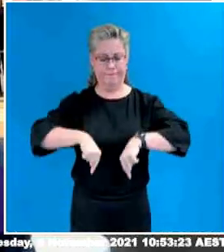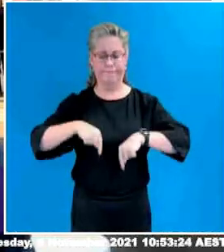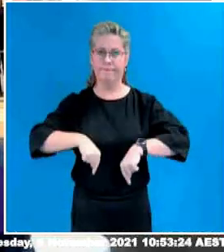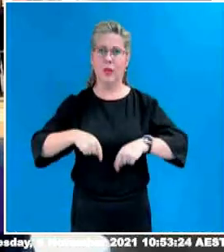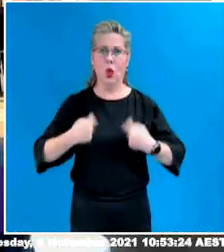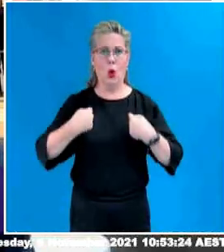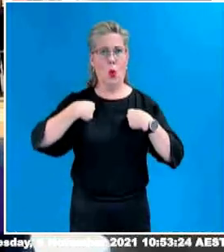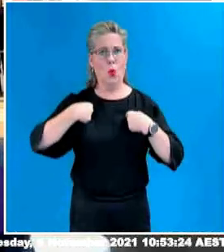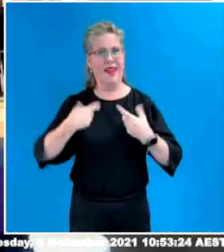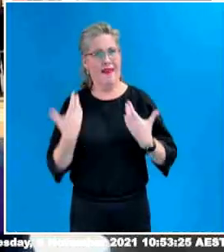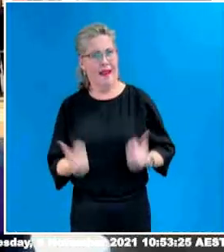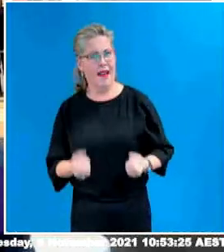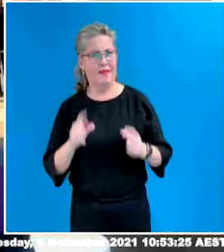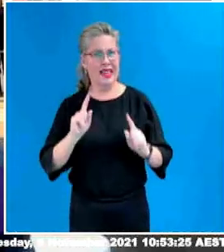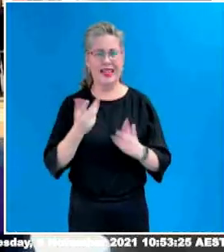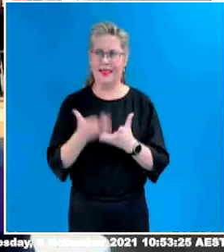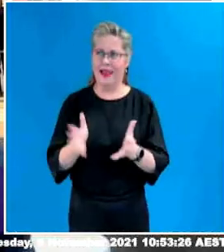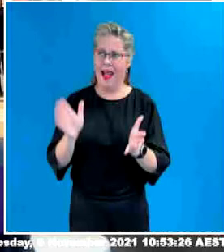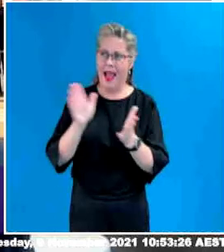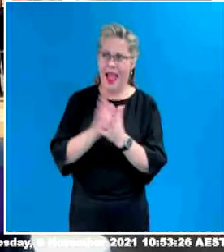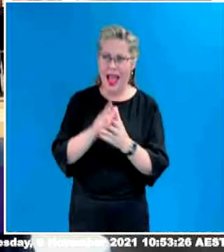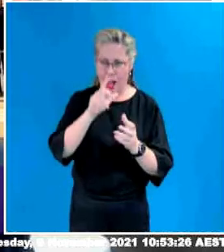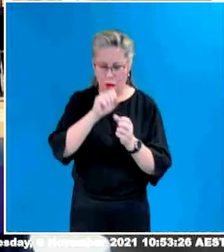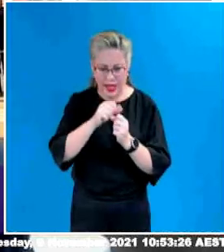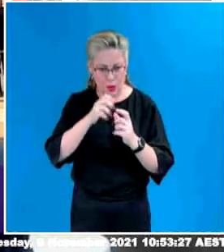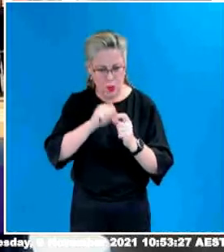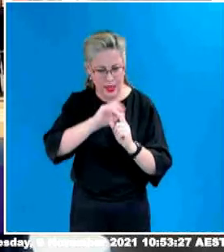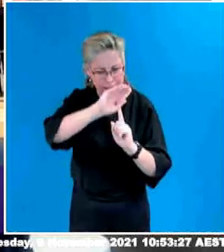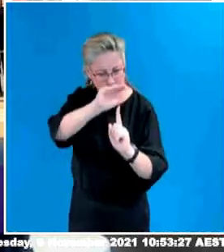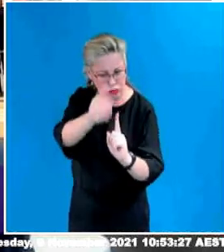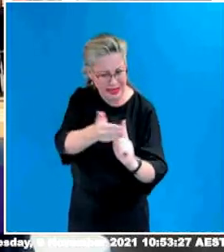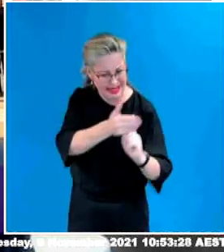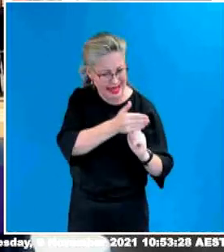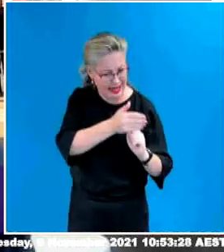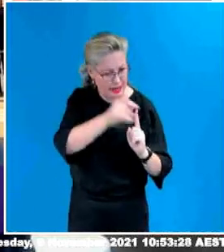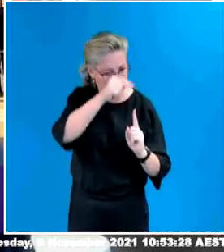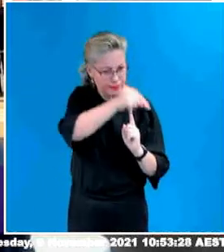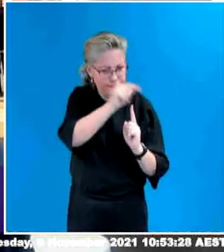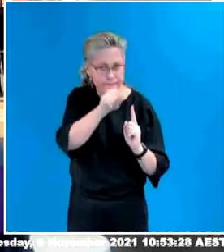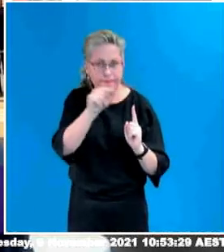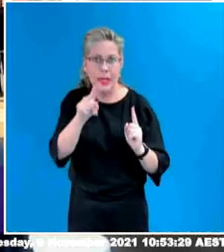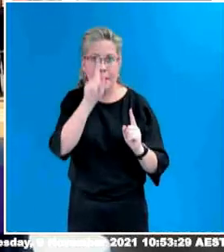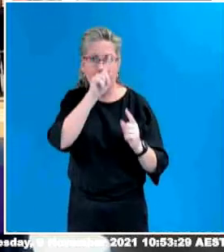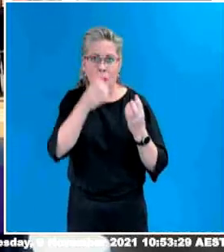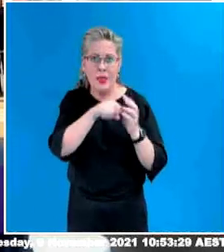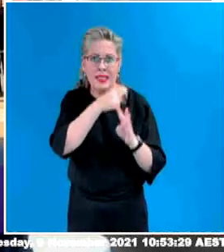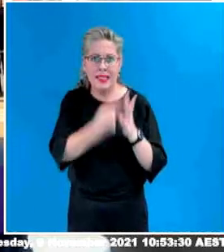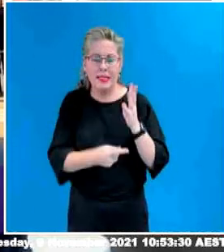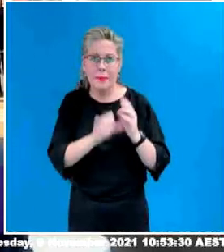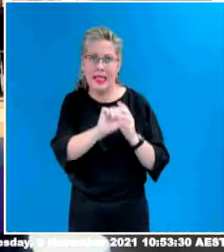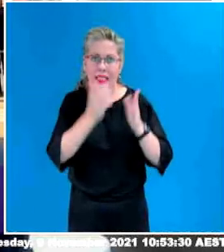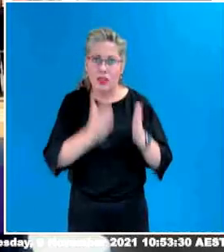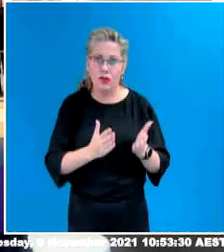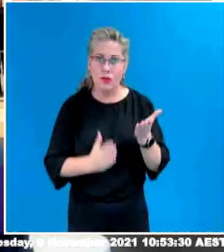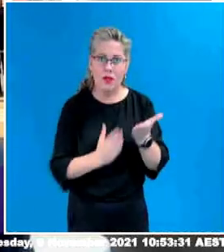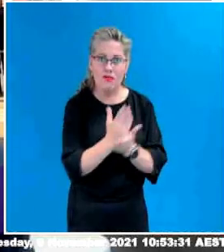beyond just the government sector but into models that touch on the obligations of businesses?